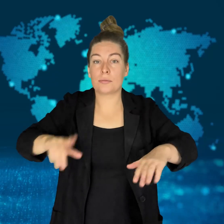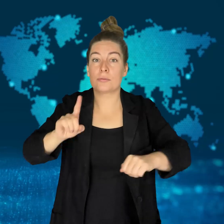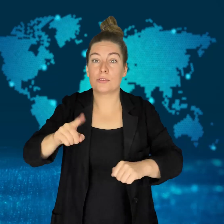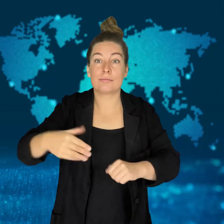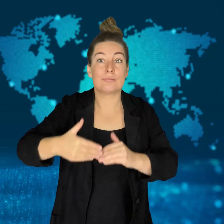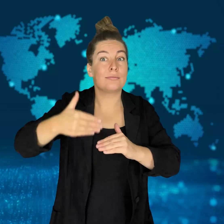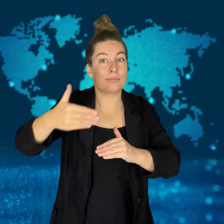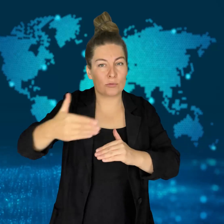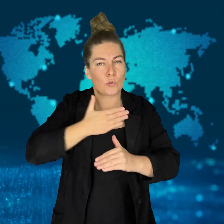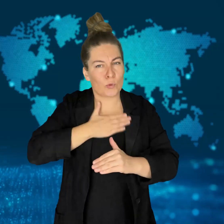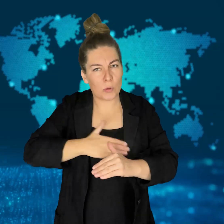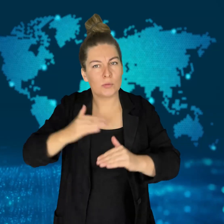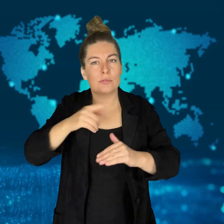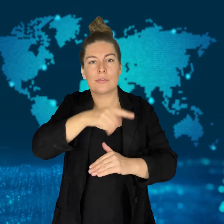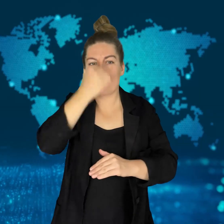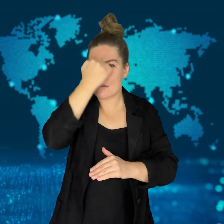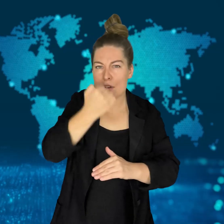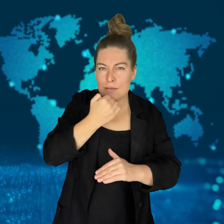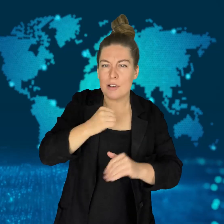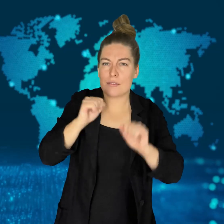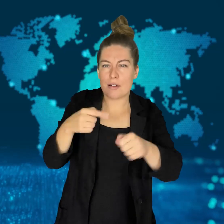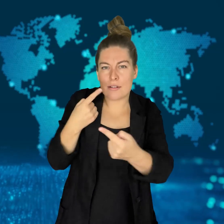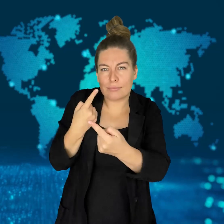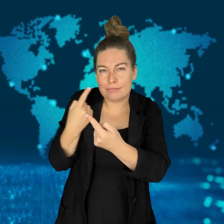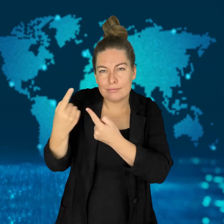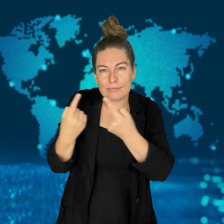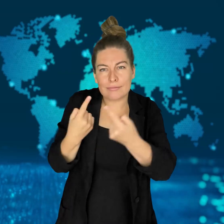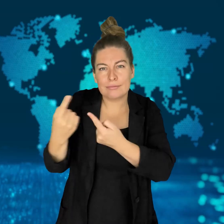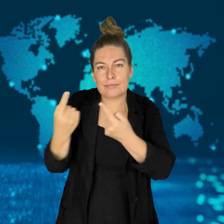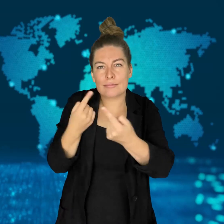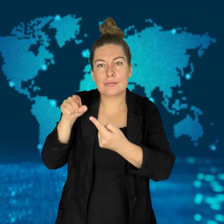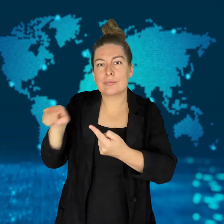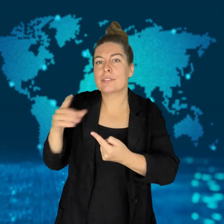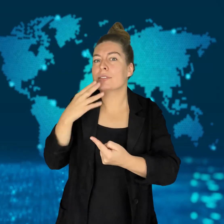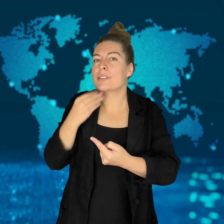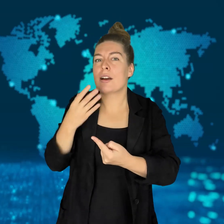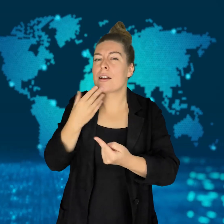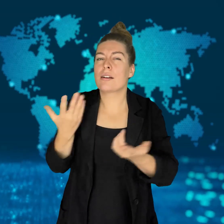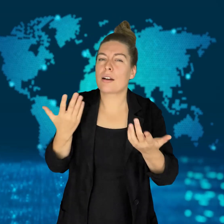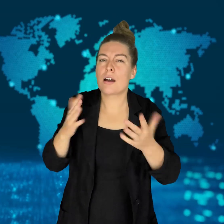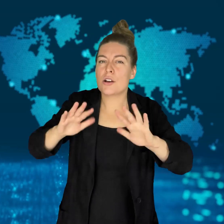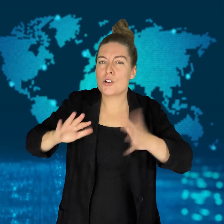but Hamas claims that it is interested in negotiating another deal